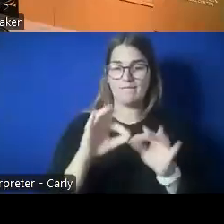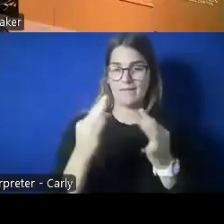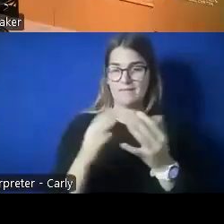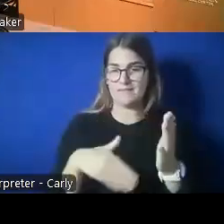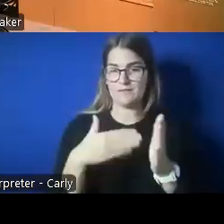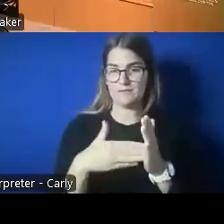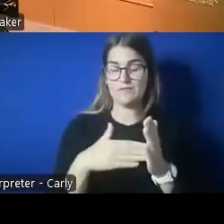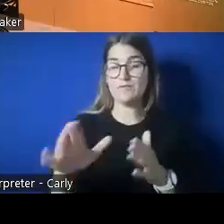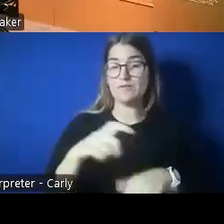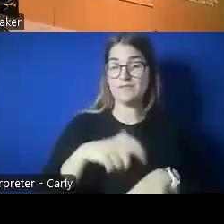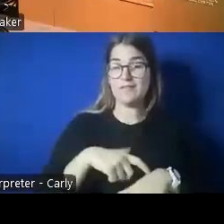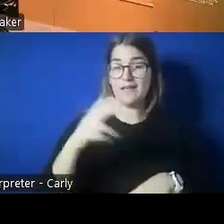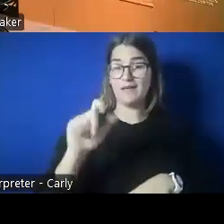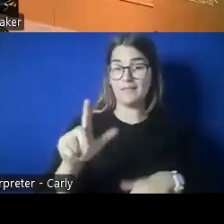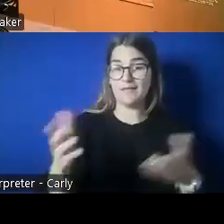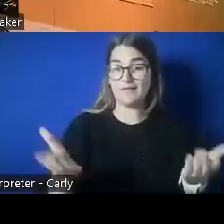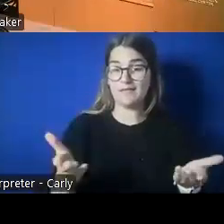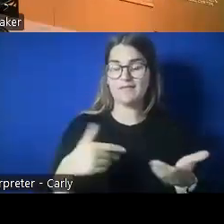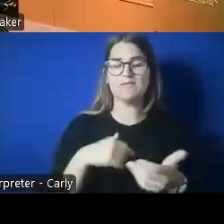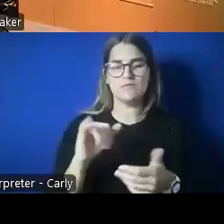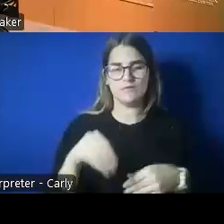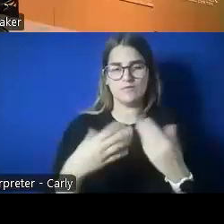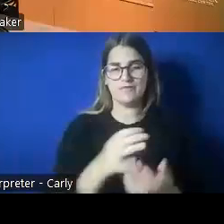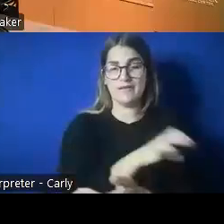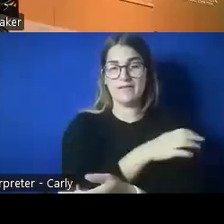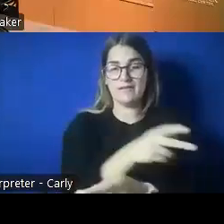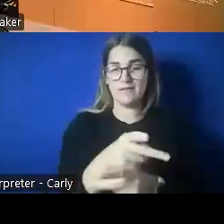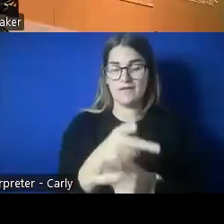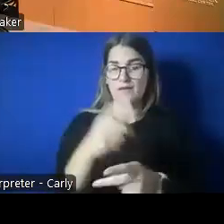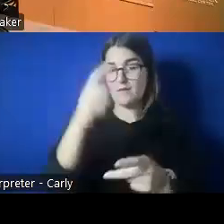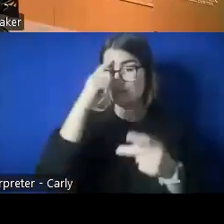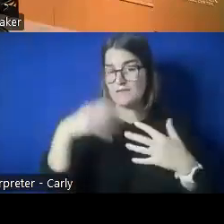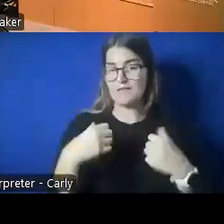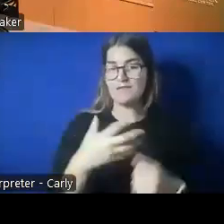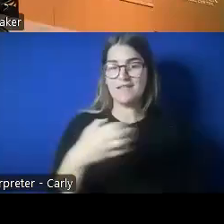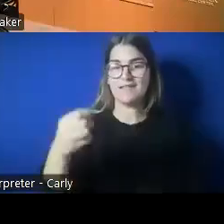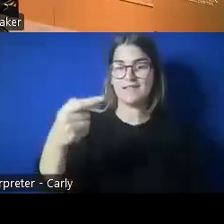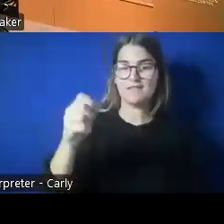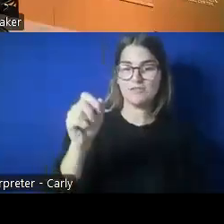time at heel she also provides clinical care um at mental health and gender Wellness Clinic um